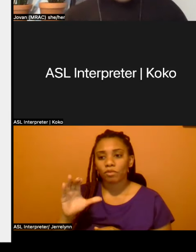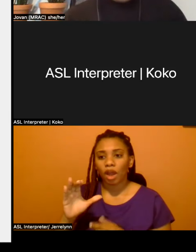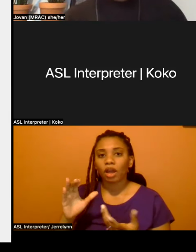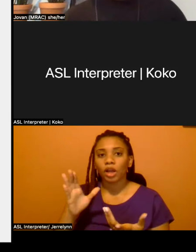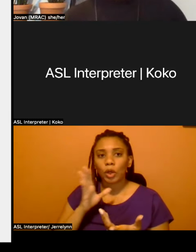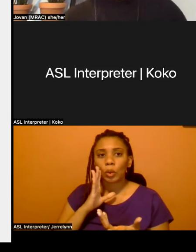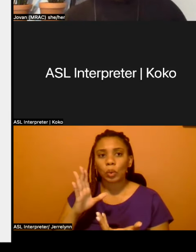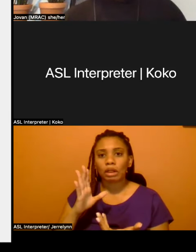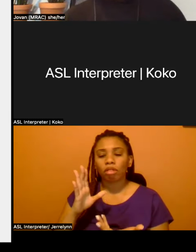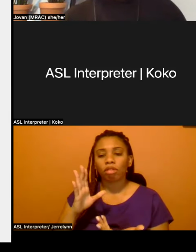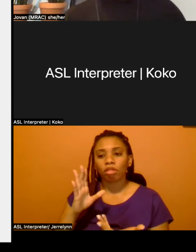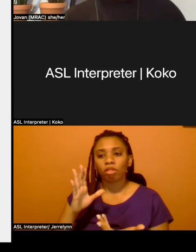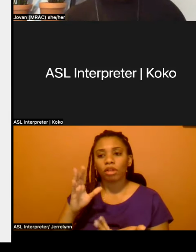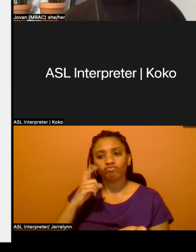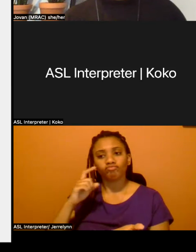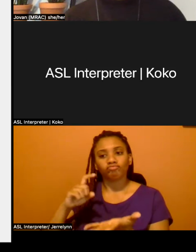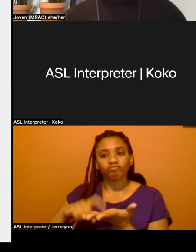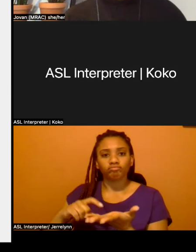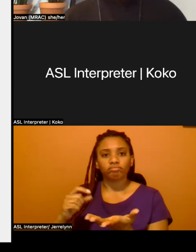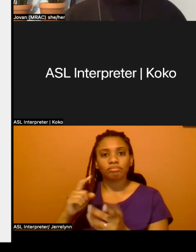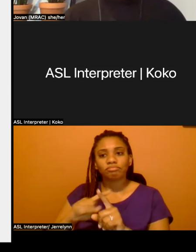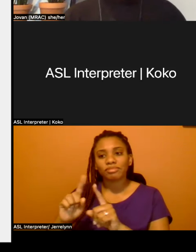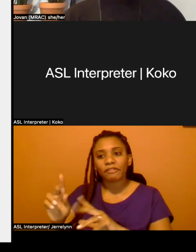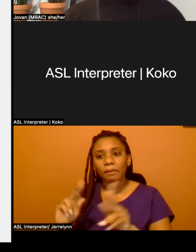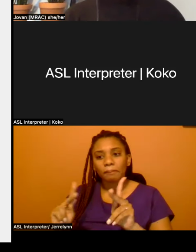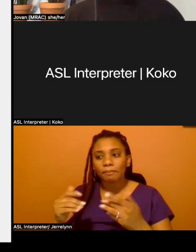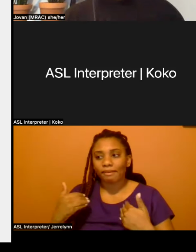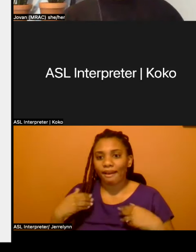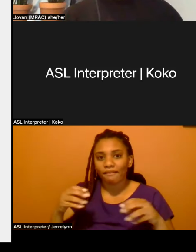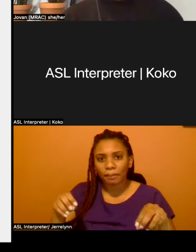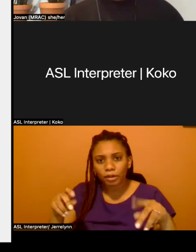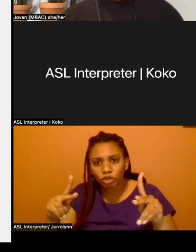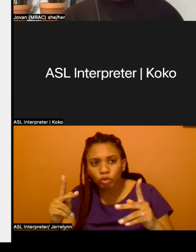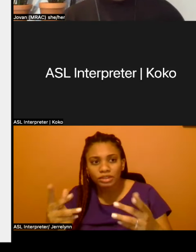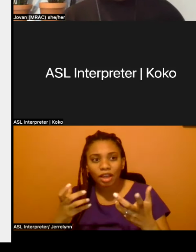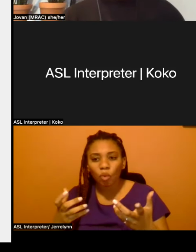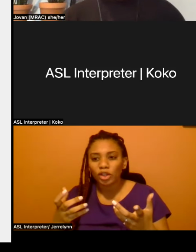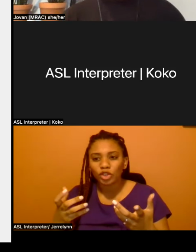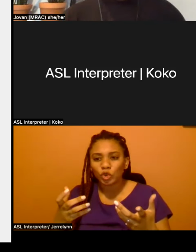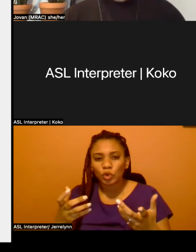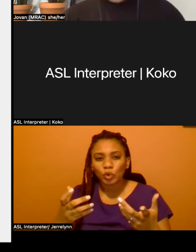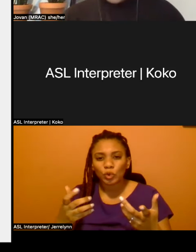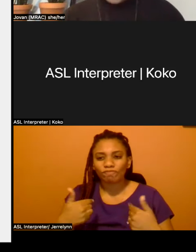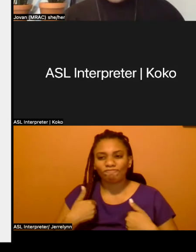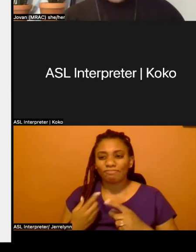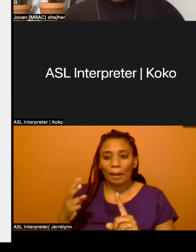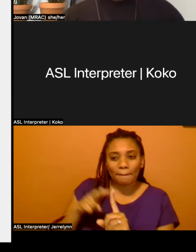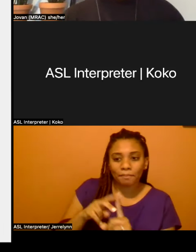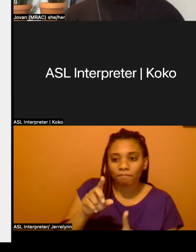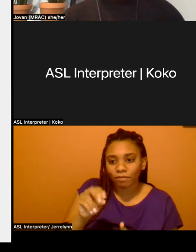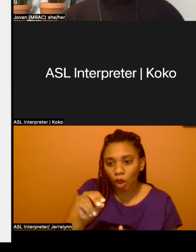often come across opportunities that they would like to recommend people for. And we encourage this type of support